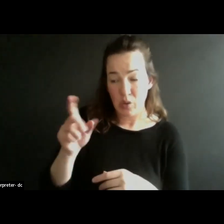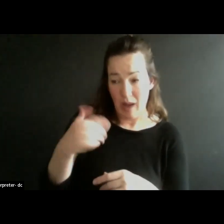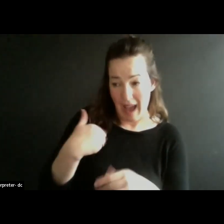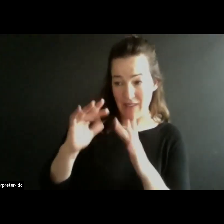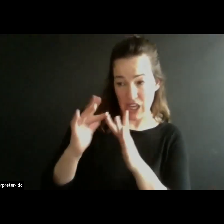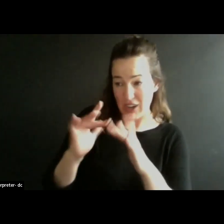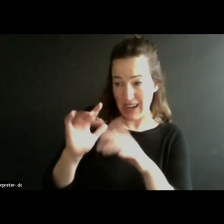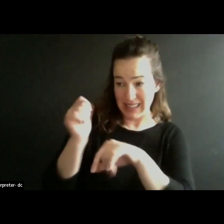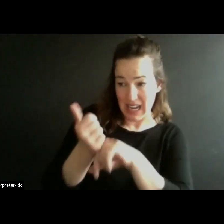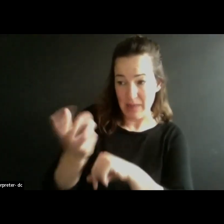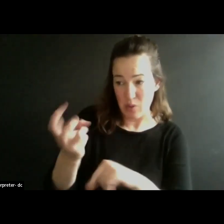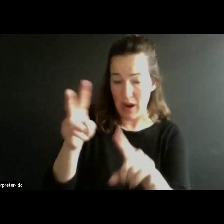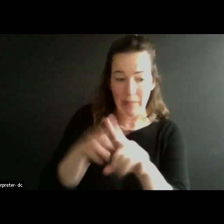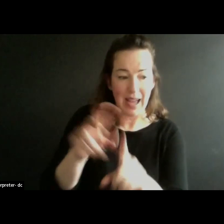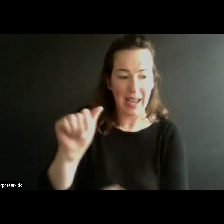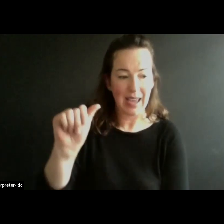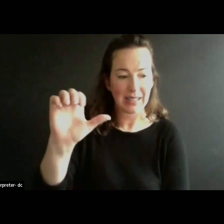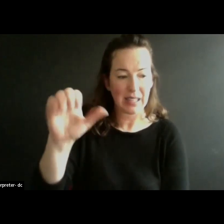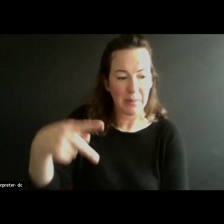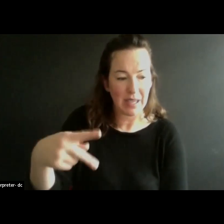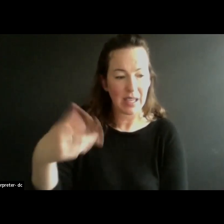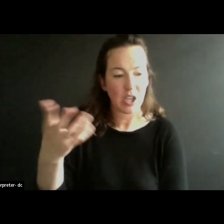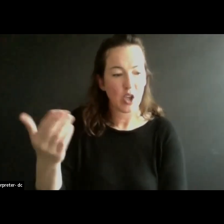Do they wanna apply for Acp? Do they have the skills and understanding of how to use